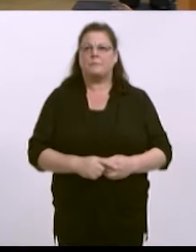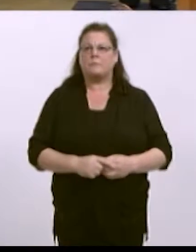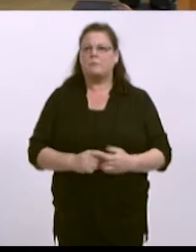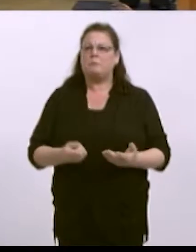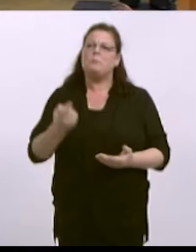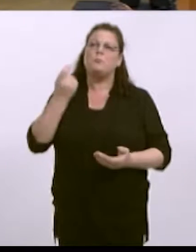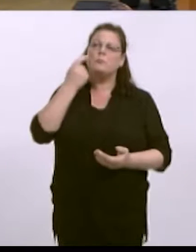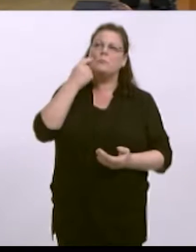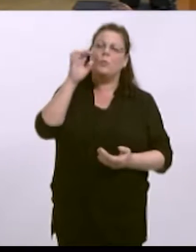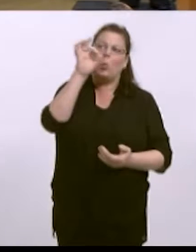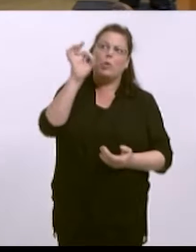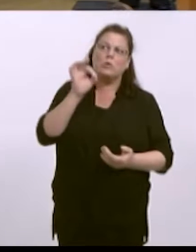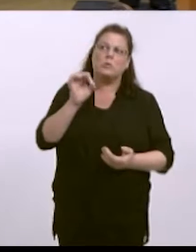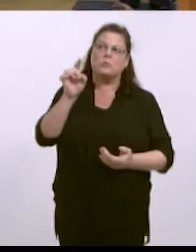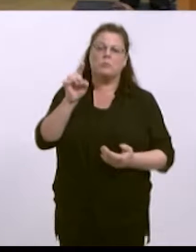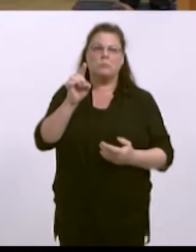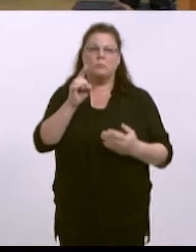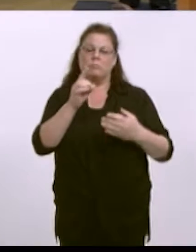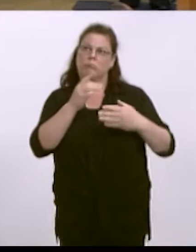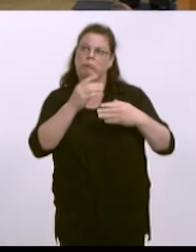Minister: when will the construction phase actually begin?